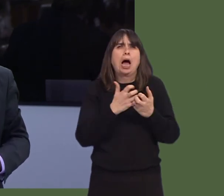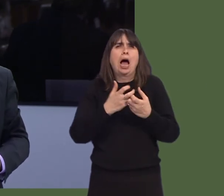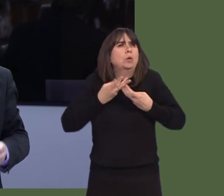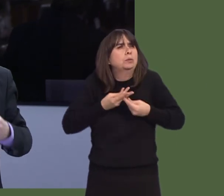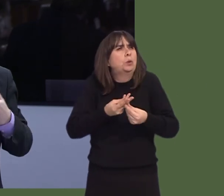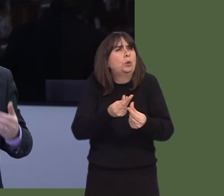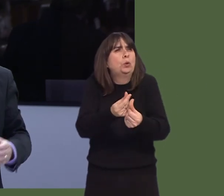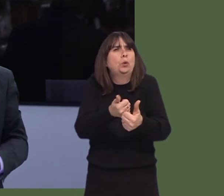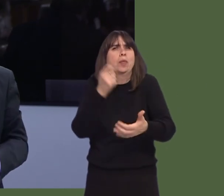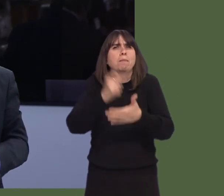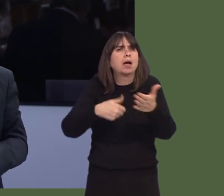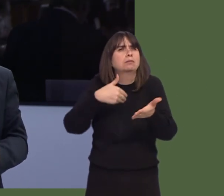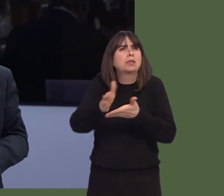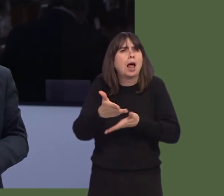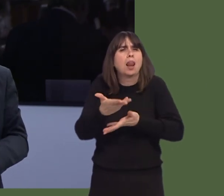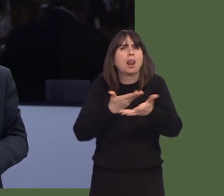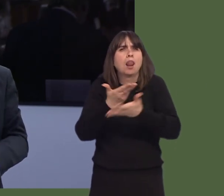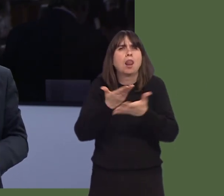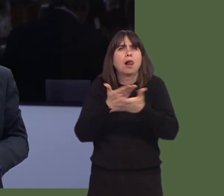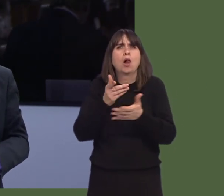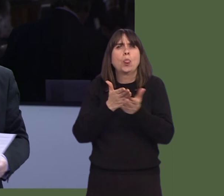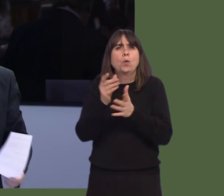right to practice their religion is not being realised.